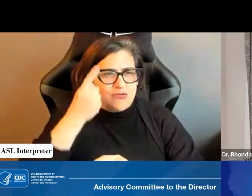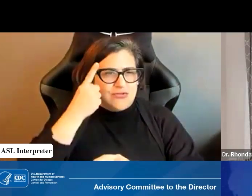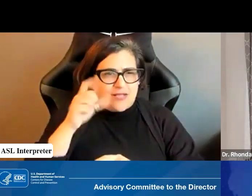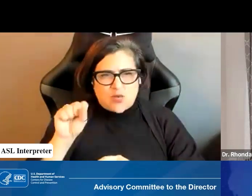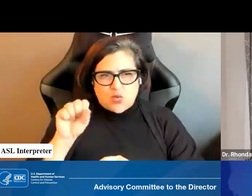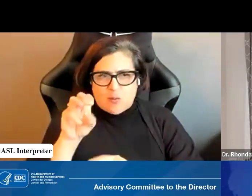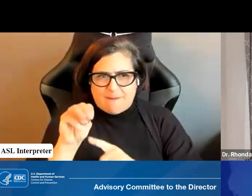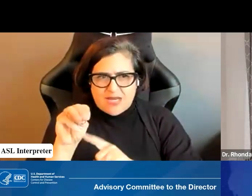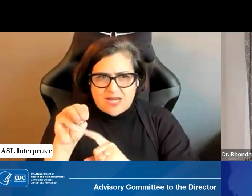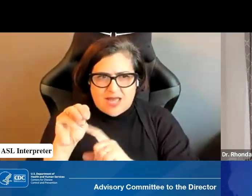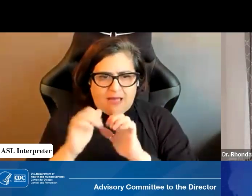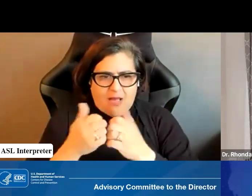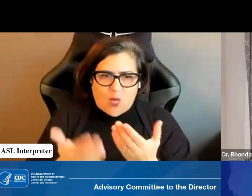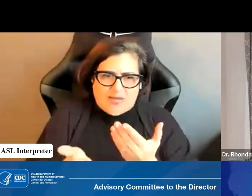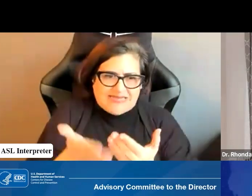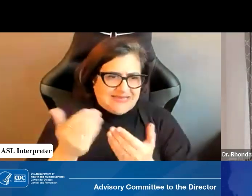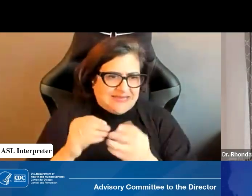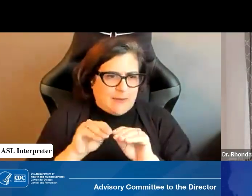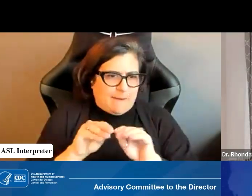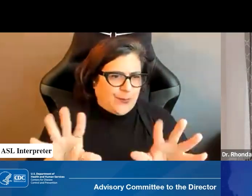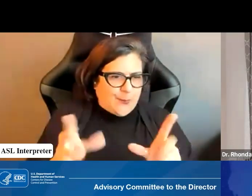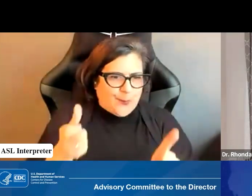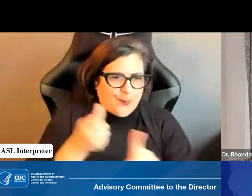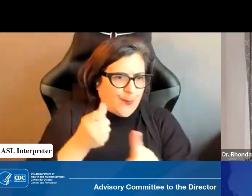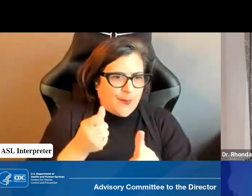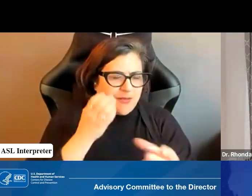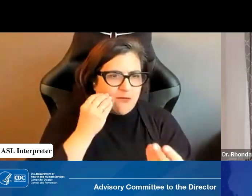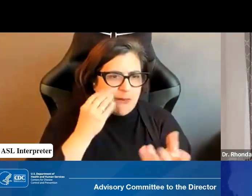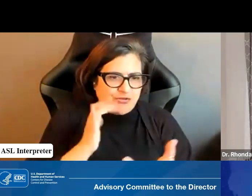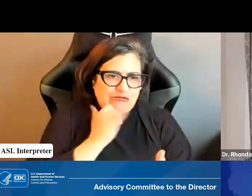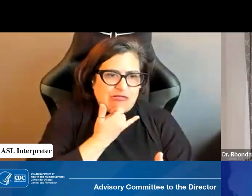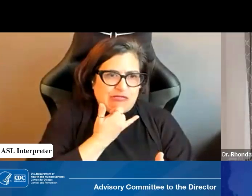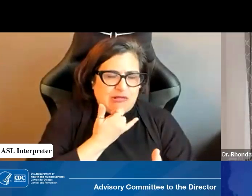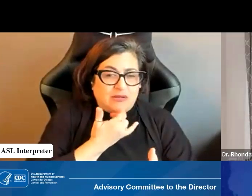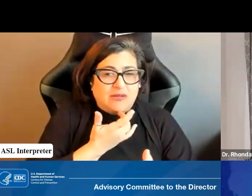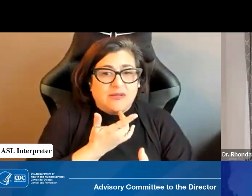in addition to the other component that it's not embedded in here,